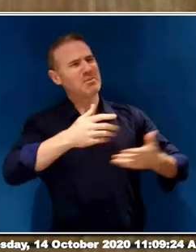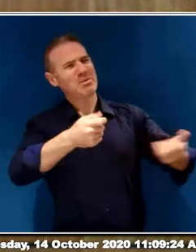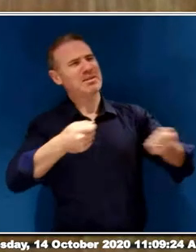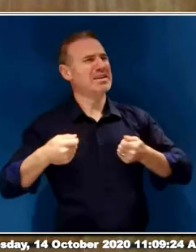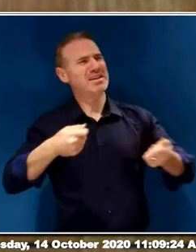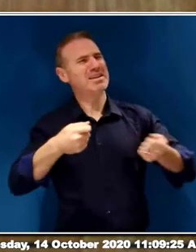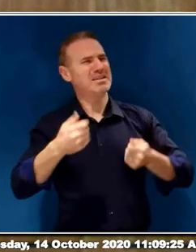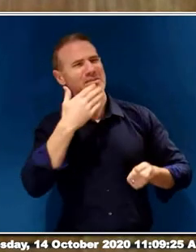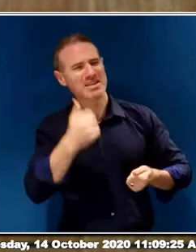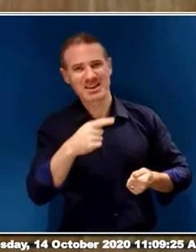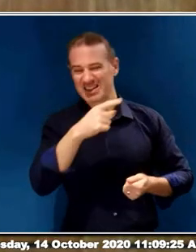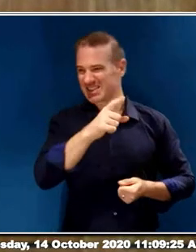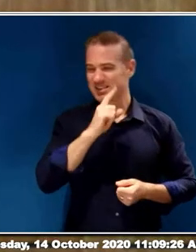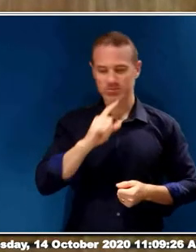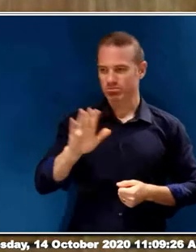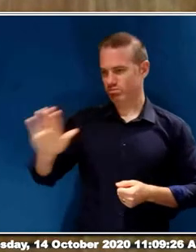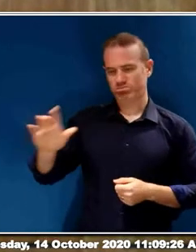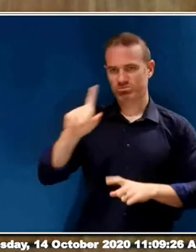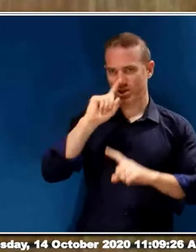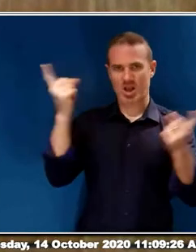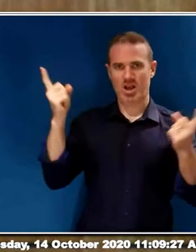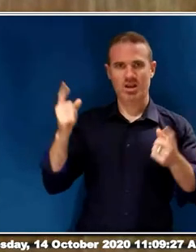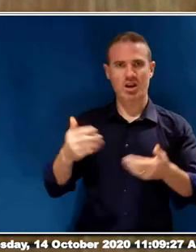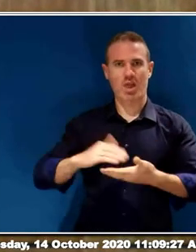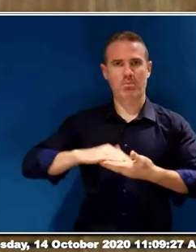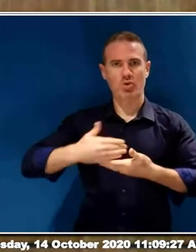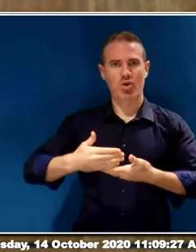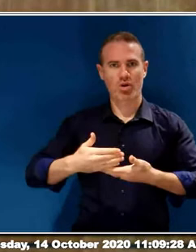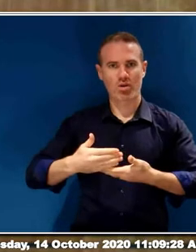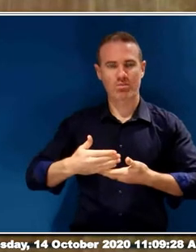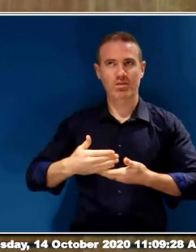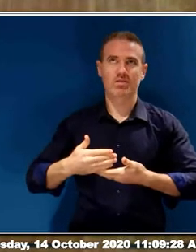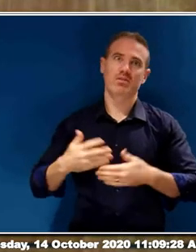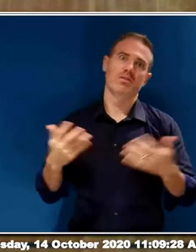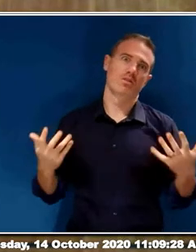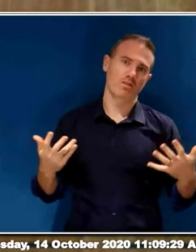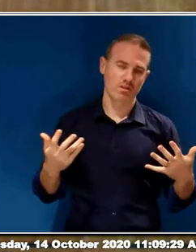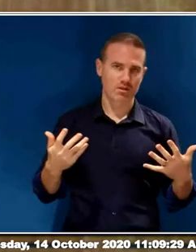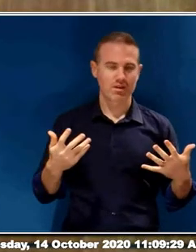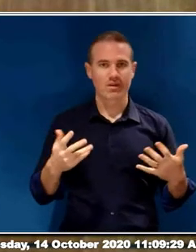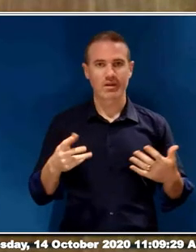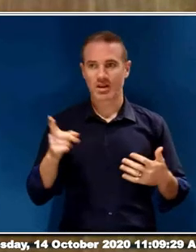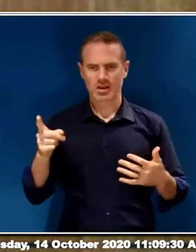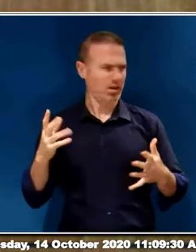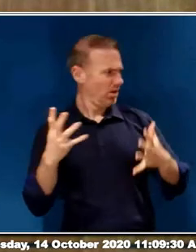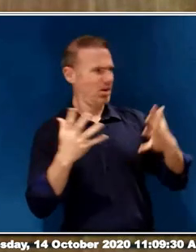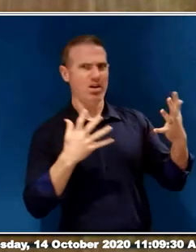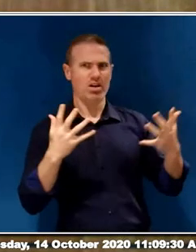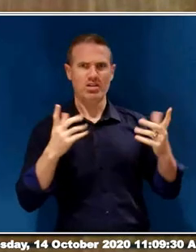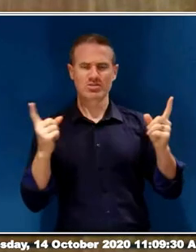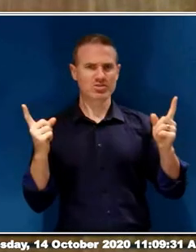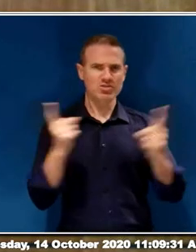So again, another immediate change, unexpected change, which is also part of